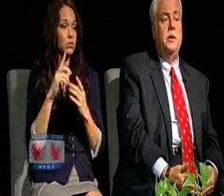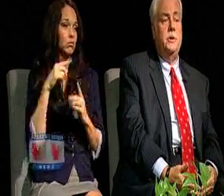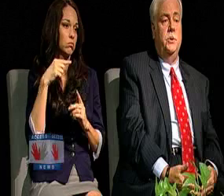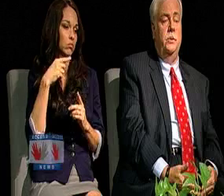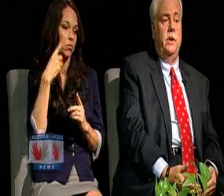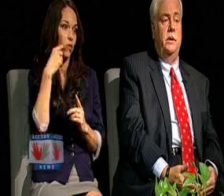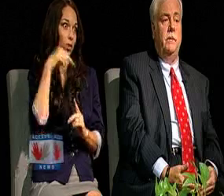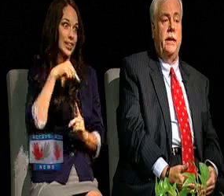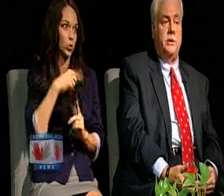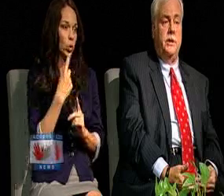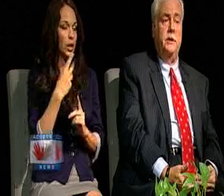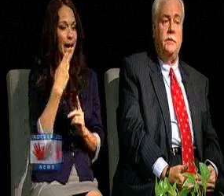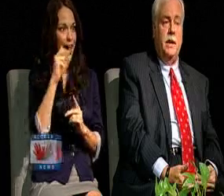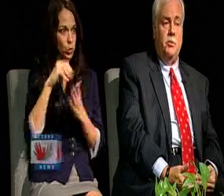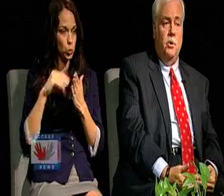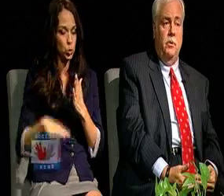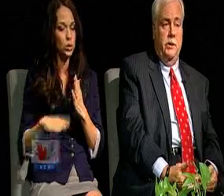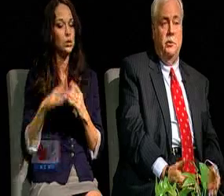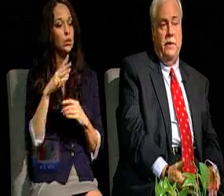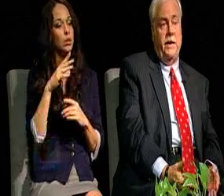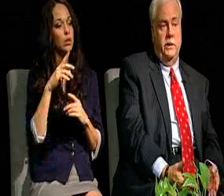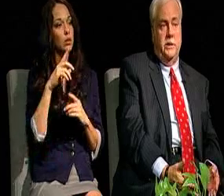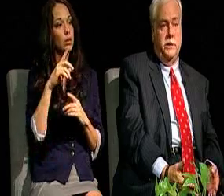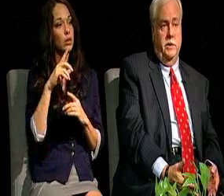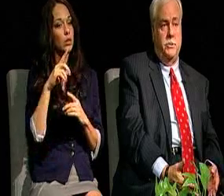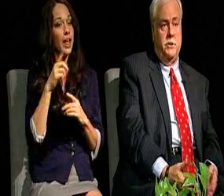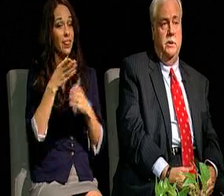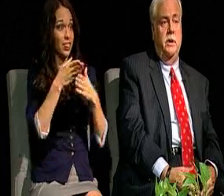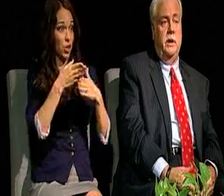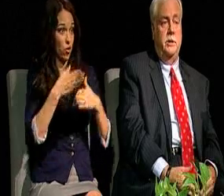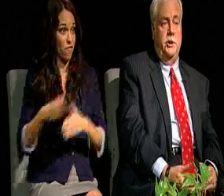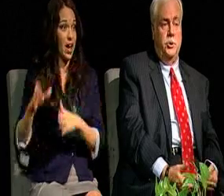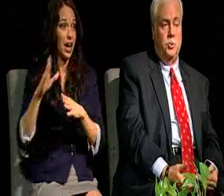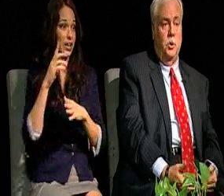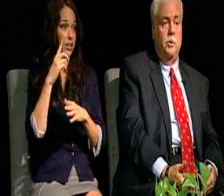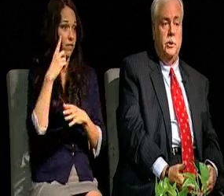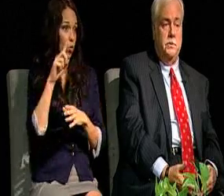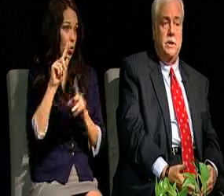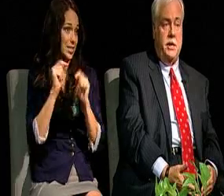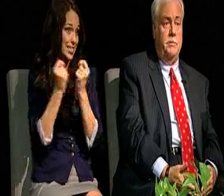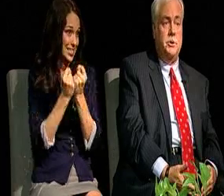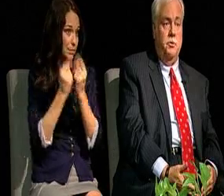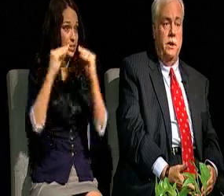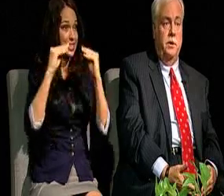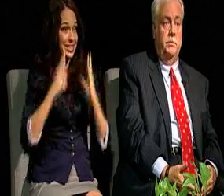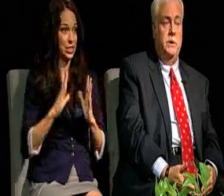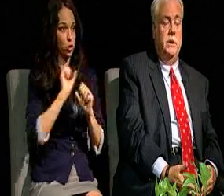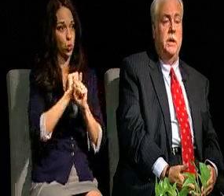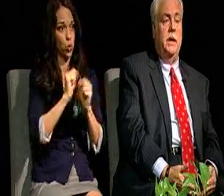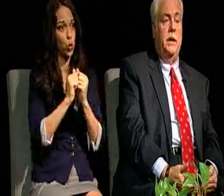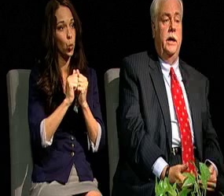to actually identify... they're divided into teams and teachers work with an established curriculum